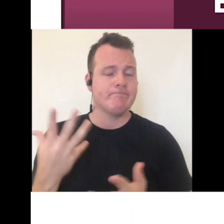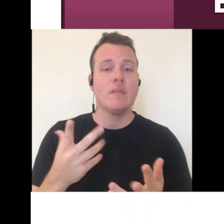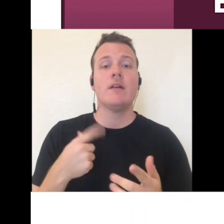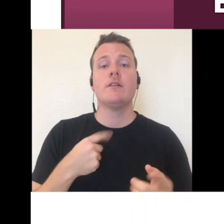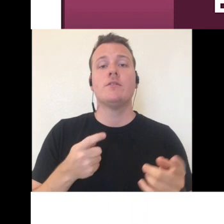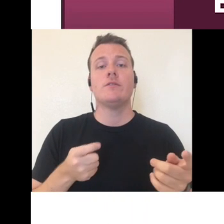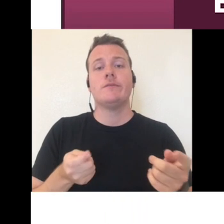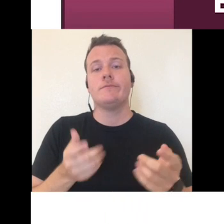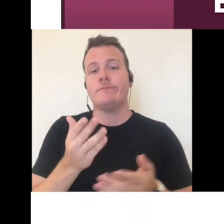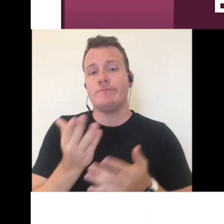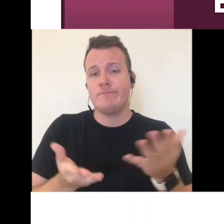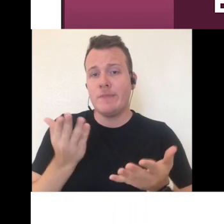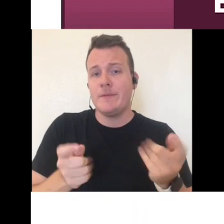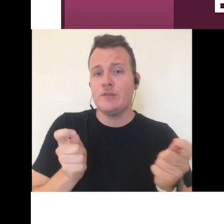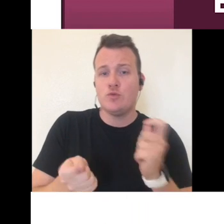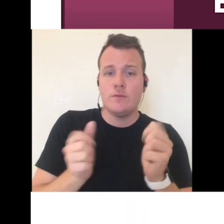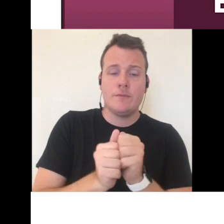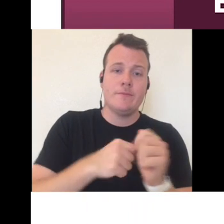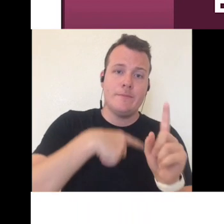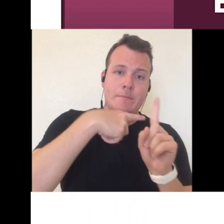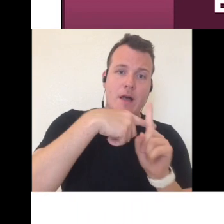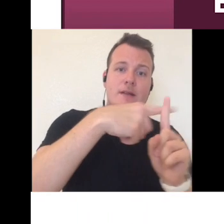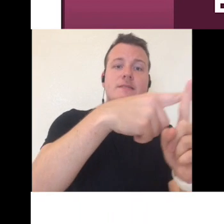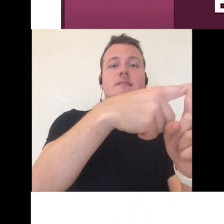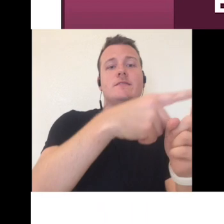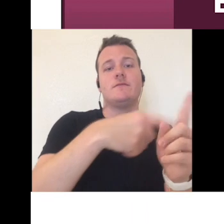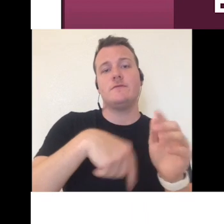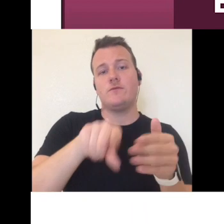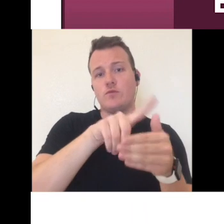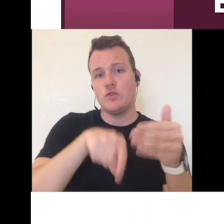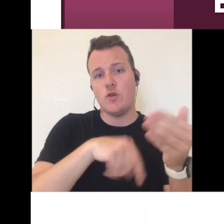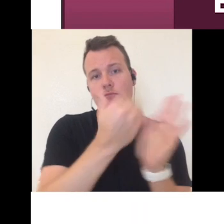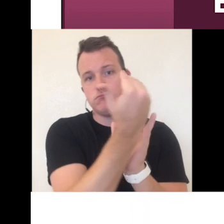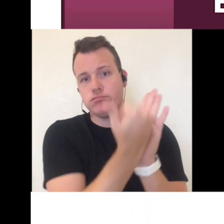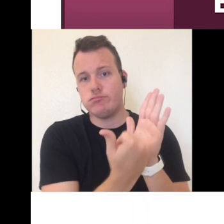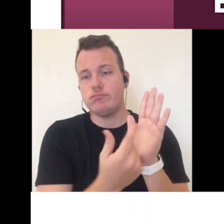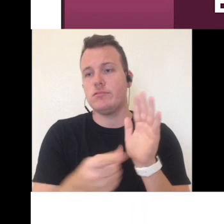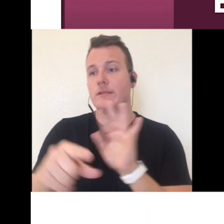to predict that. Maybe try to control that with a positive and negative result